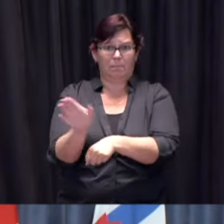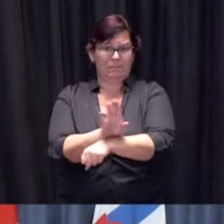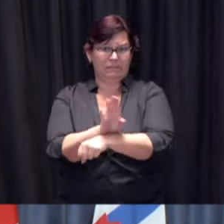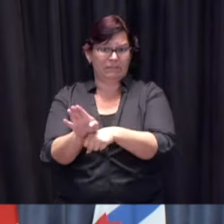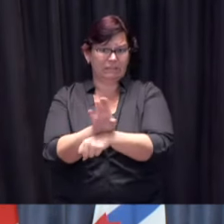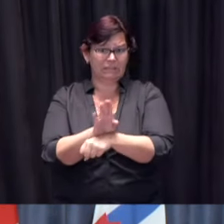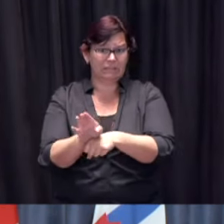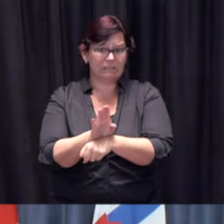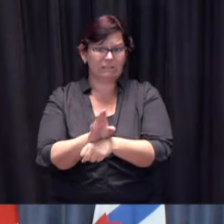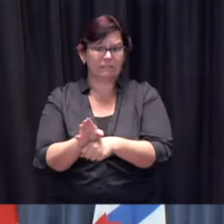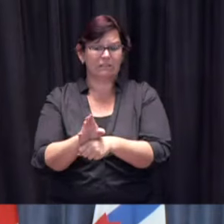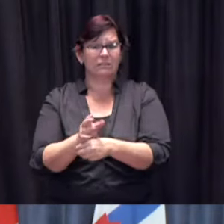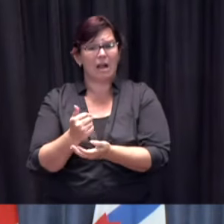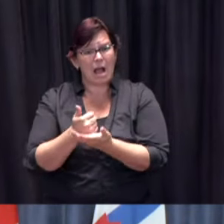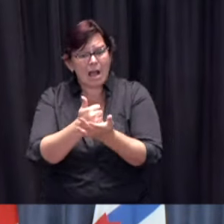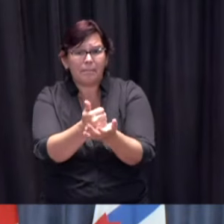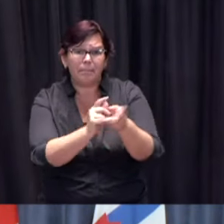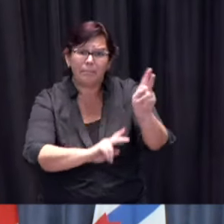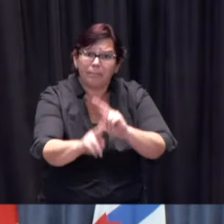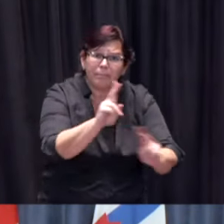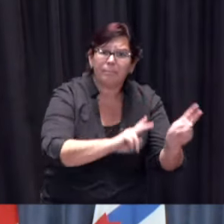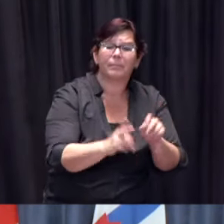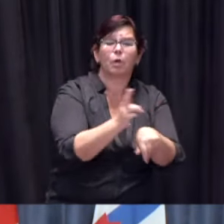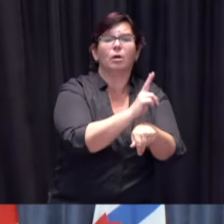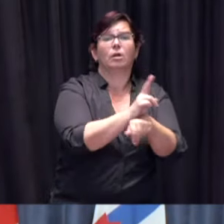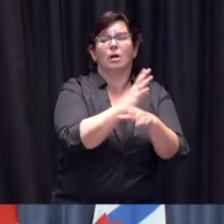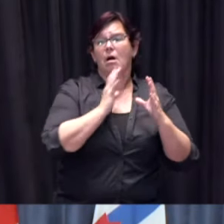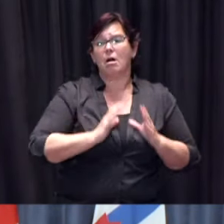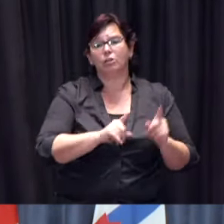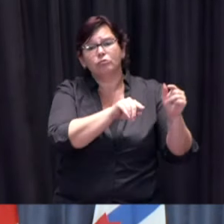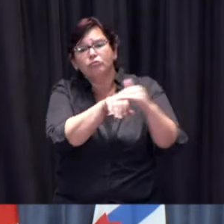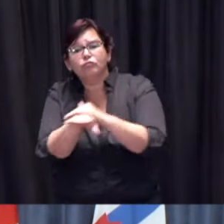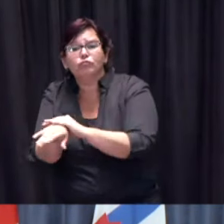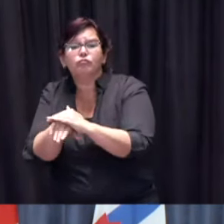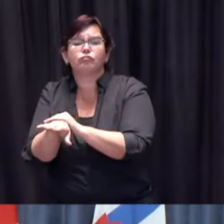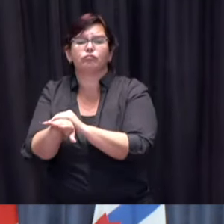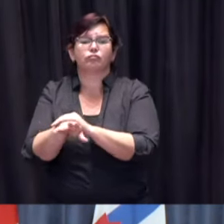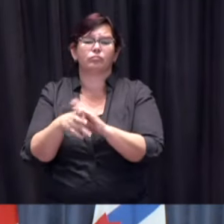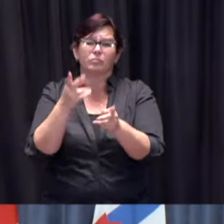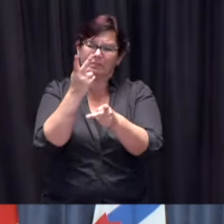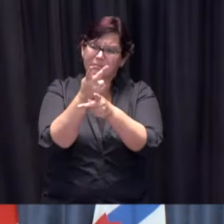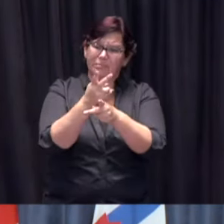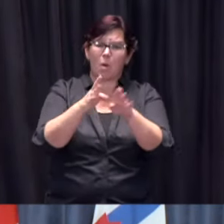employees as well as to help to ensure that they can continue to stay open.